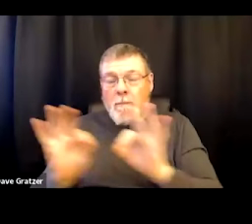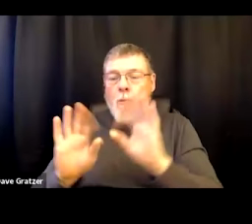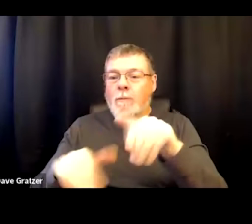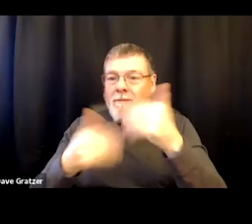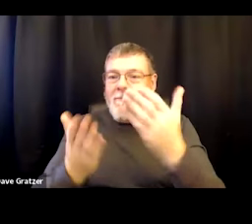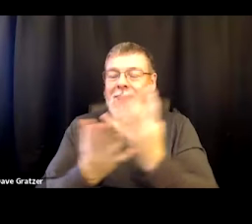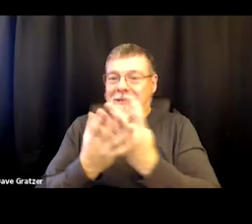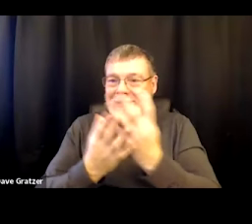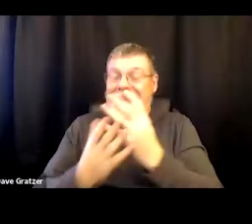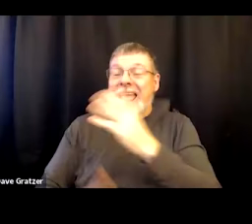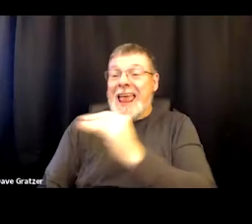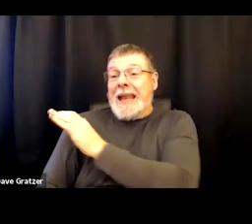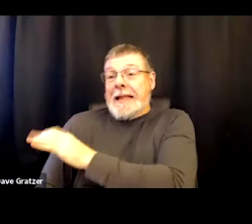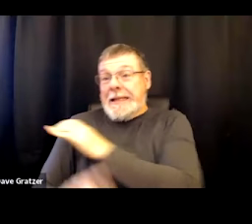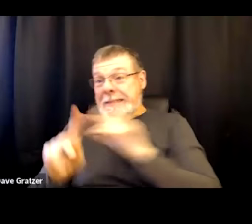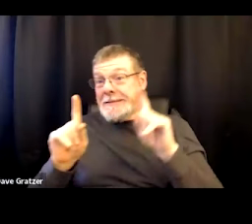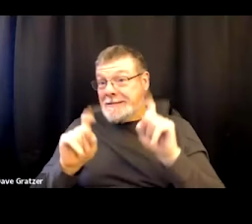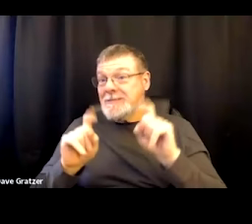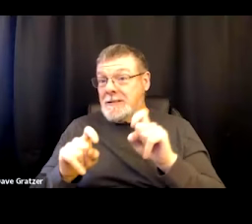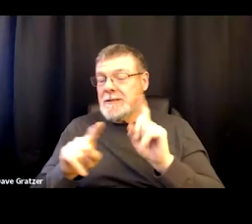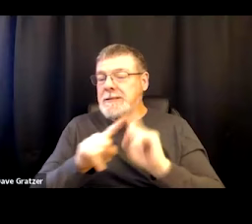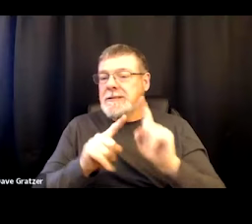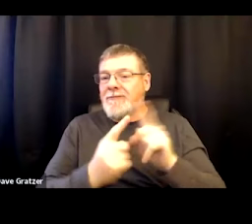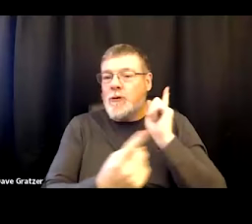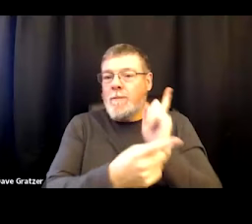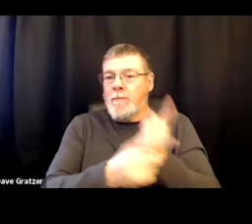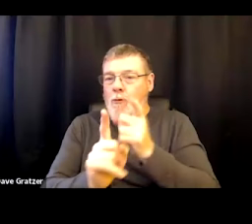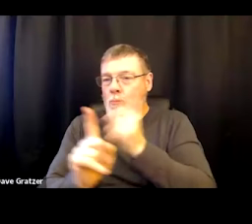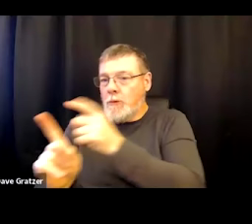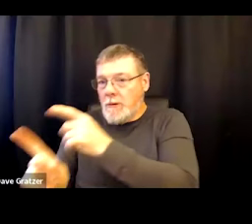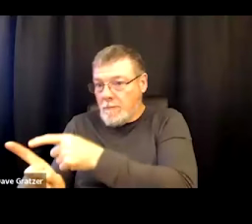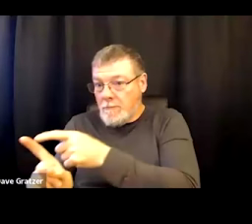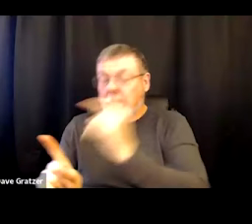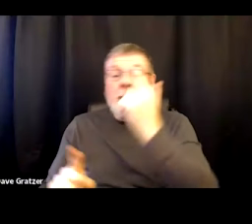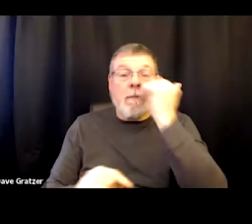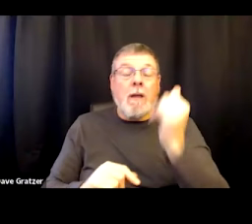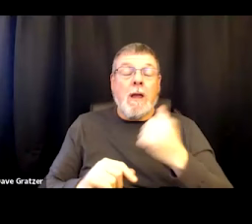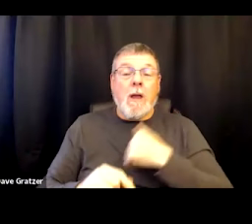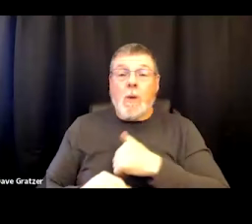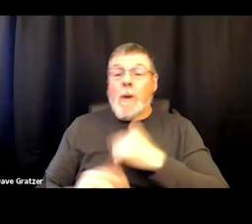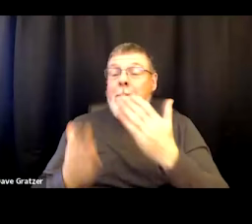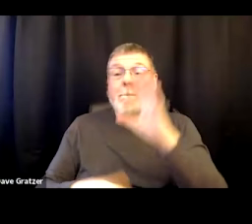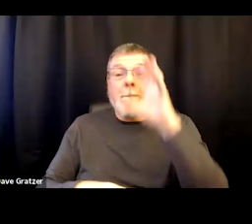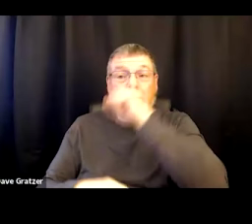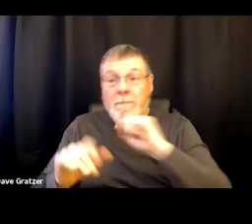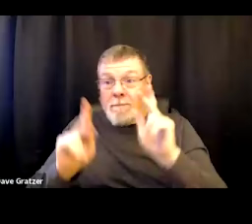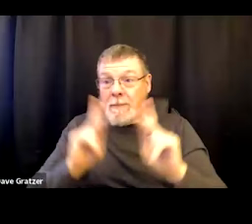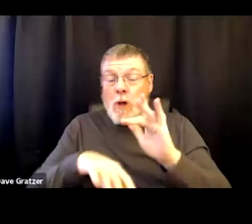and clinical assessment as needed at different points, partly because we may miss people in the early stages